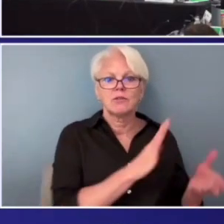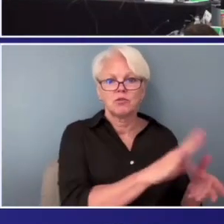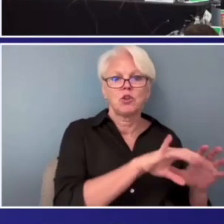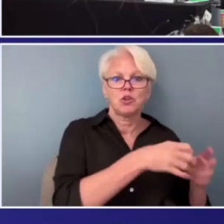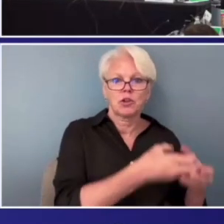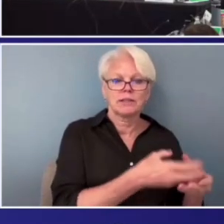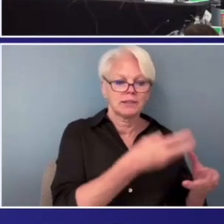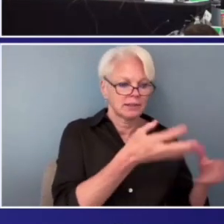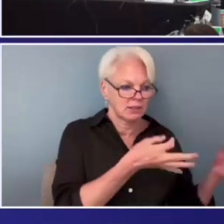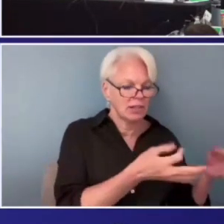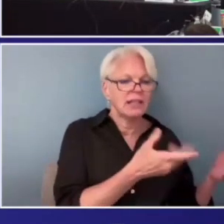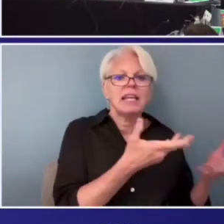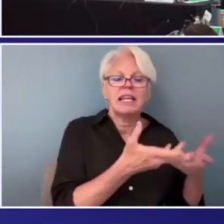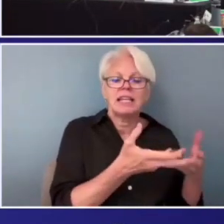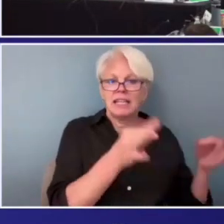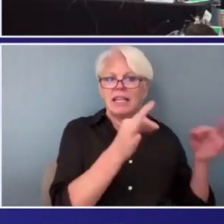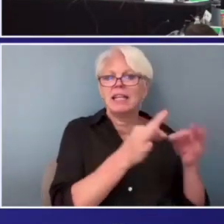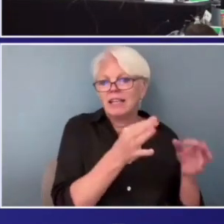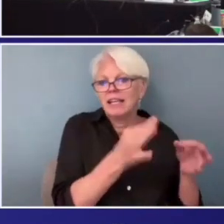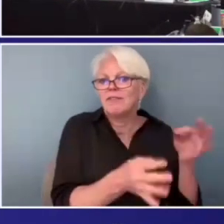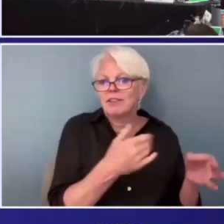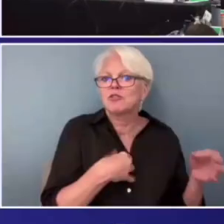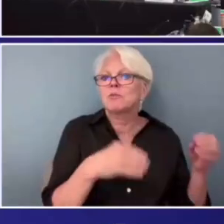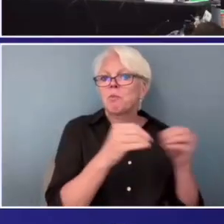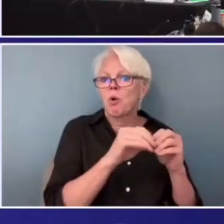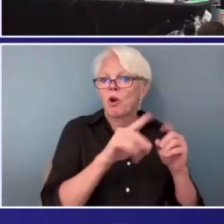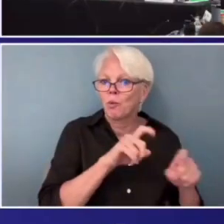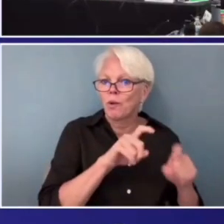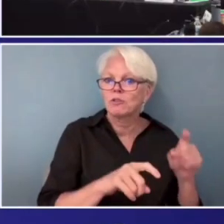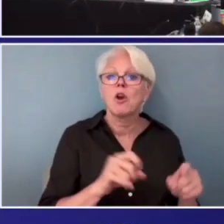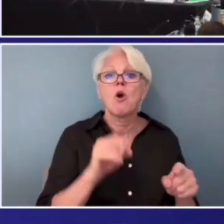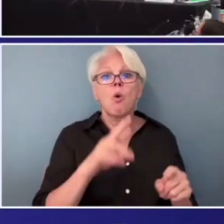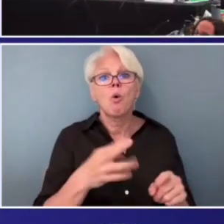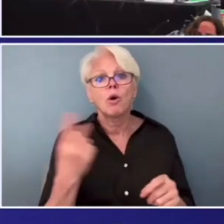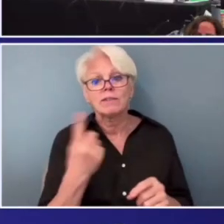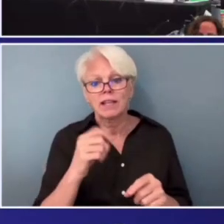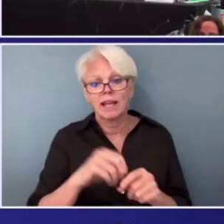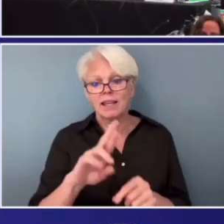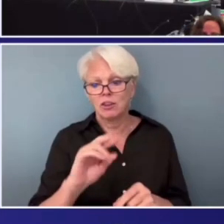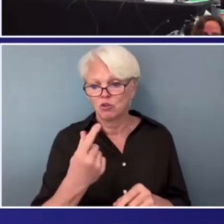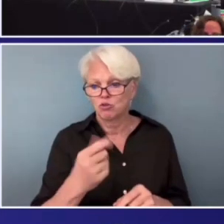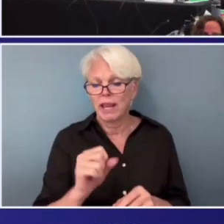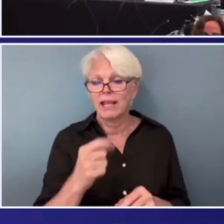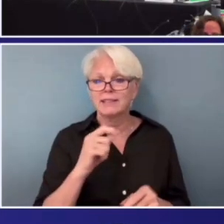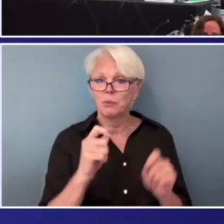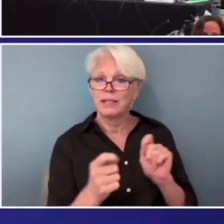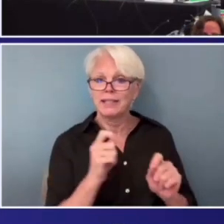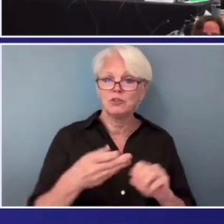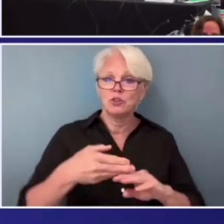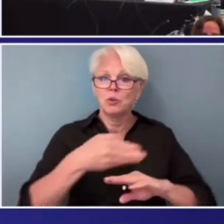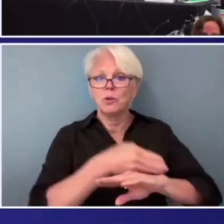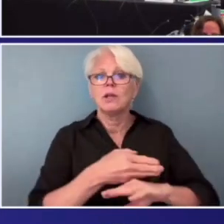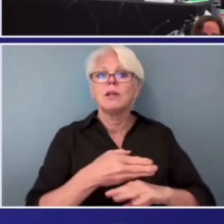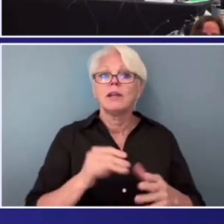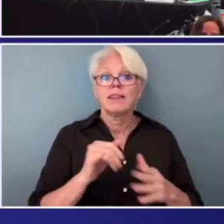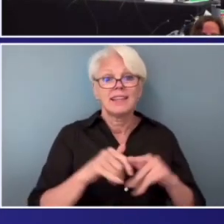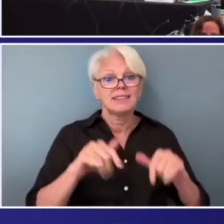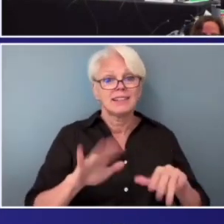questions. Or should there be things in the regulations that we need to tighten up, this is a great way for us to force us to